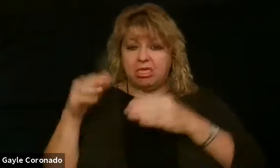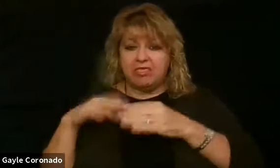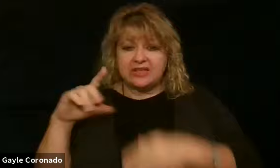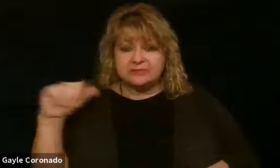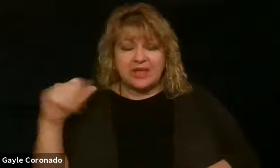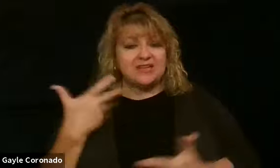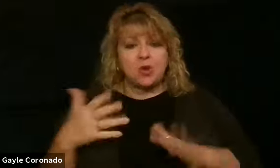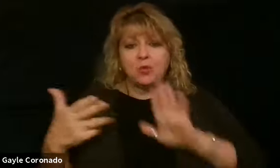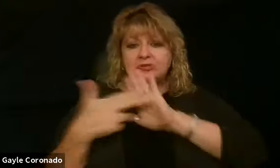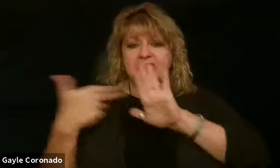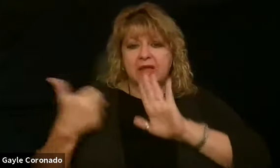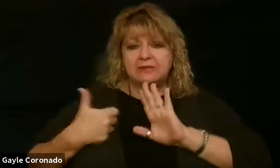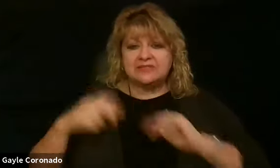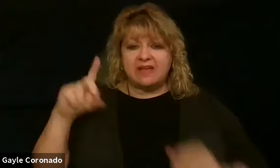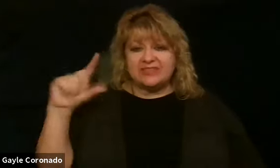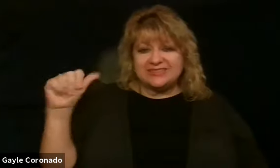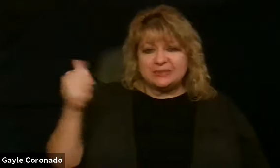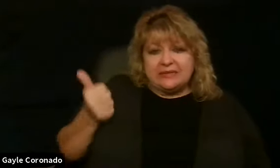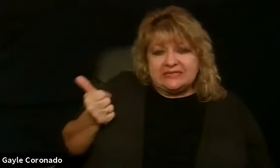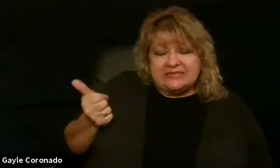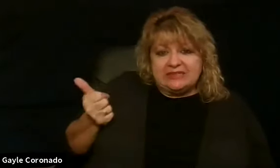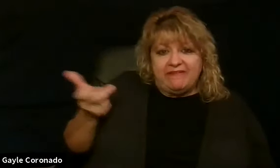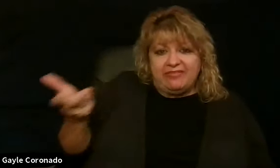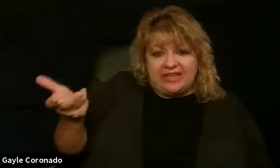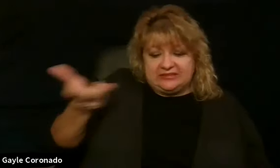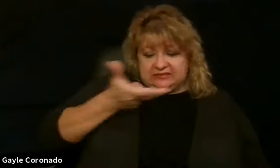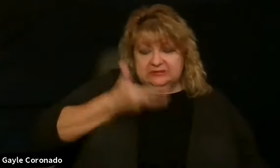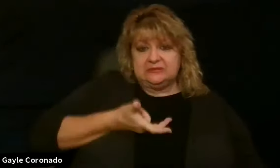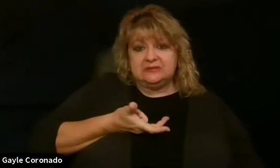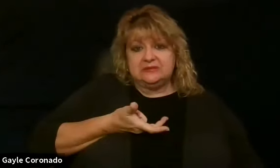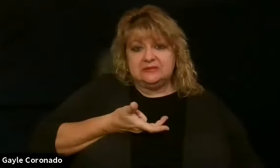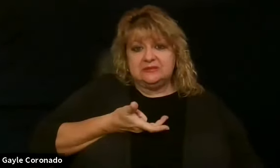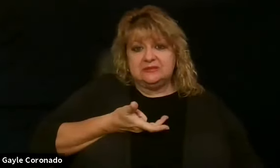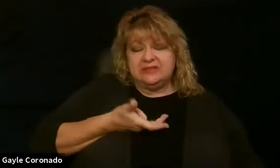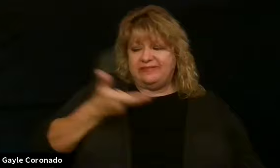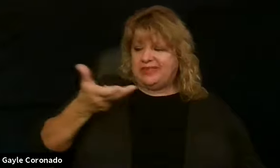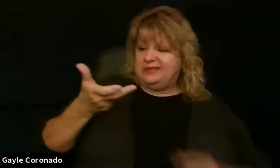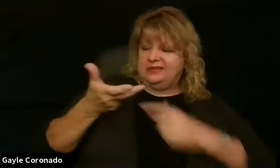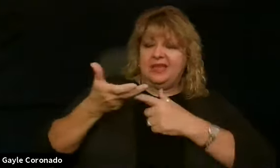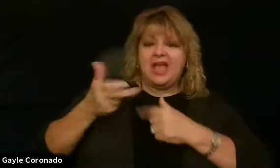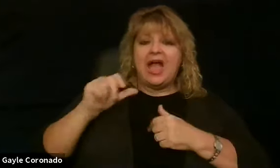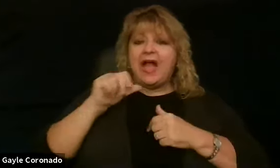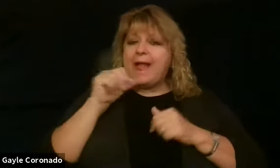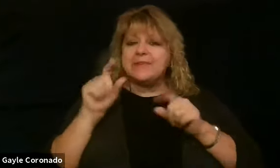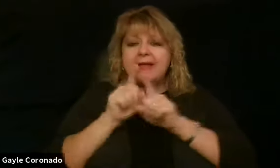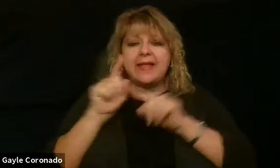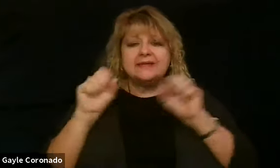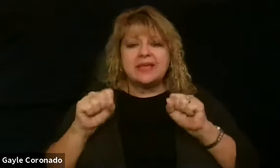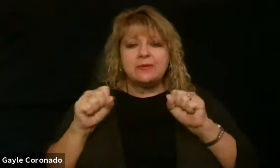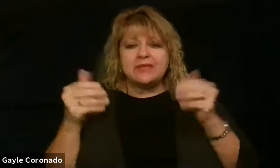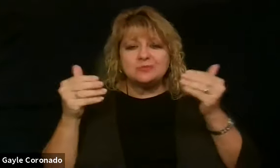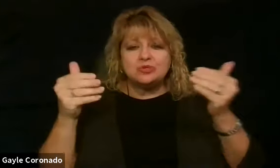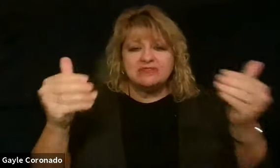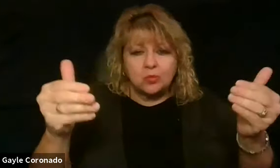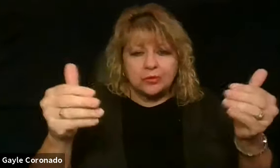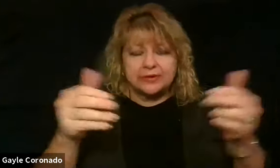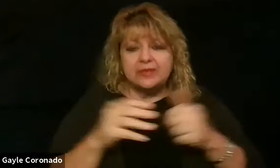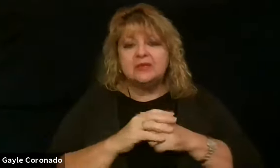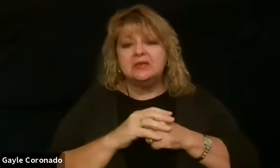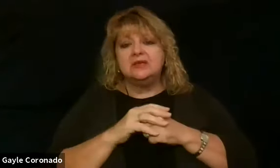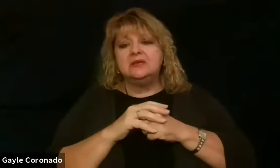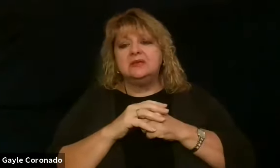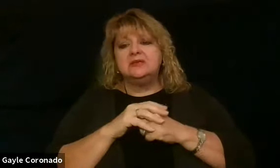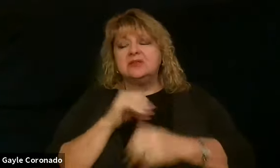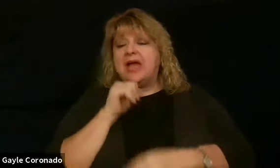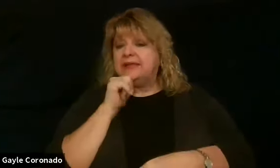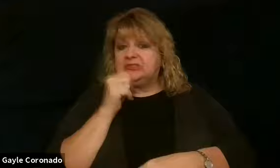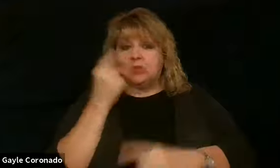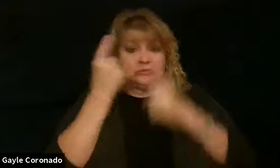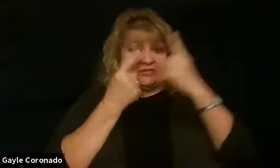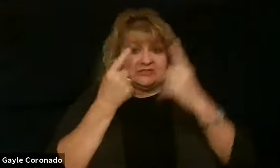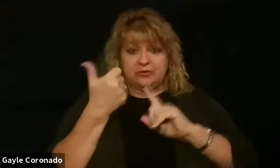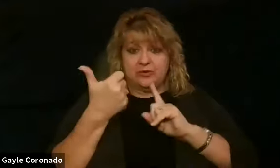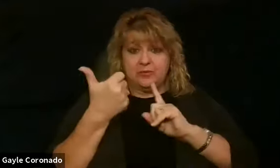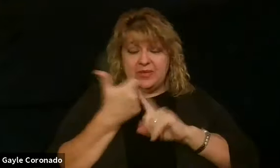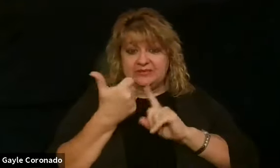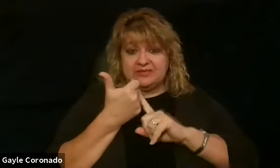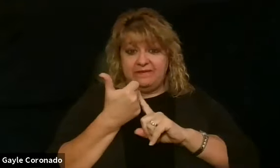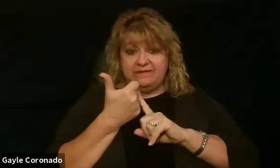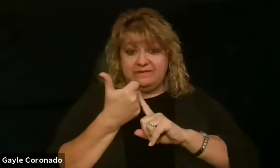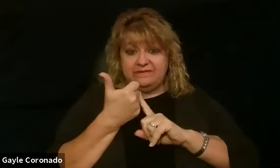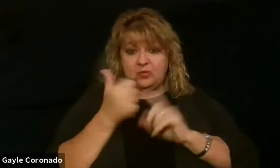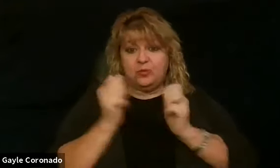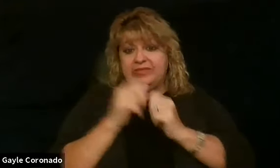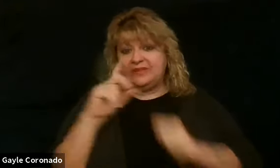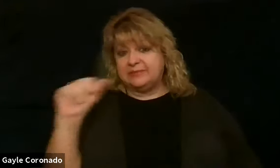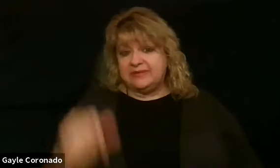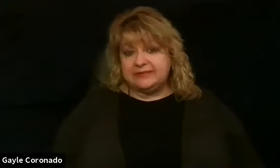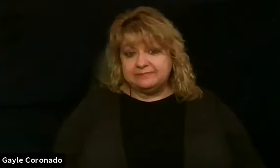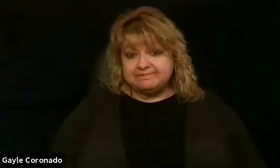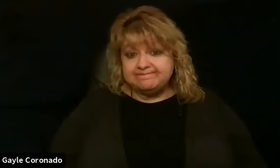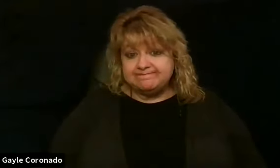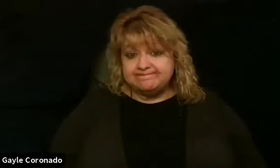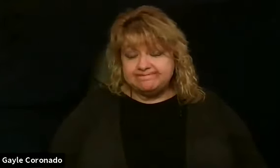myself that title. Because if I give myself that title I feel like I'm not going to be capable of pushing forward. So, I don't know I don't consider myself with a disability.